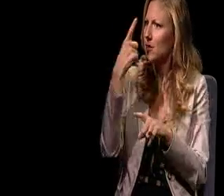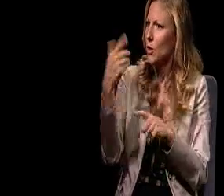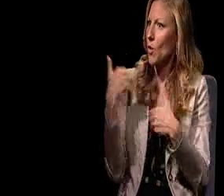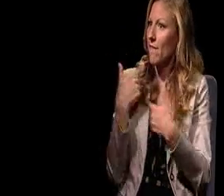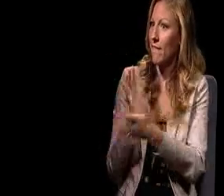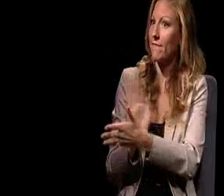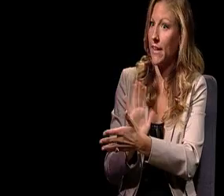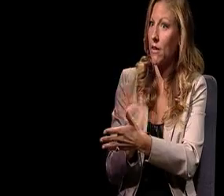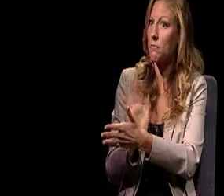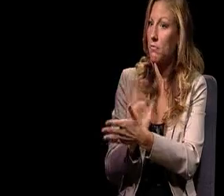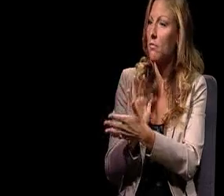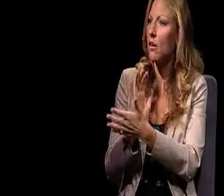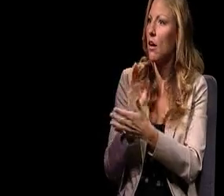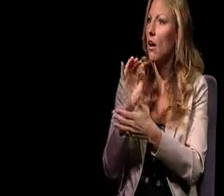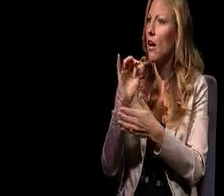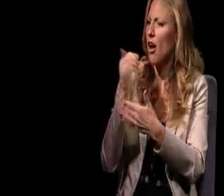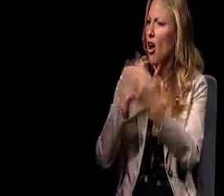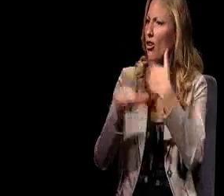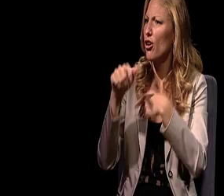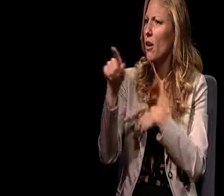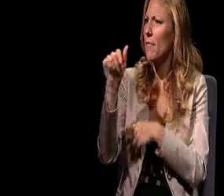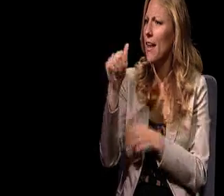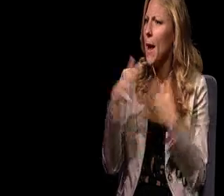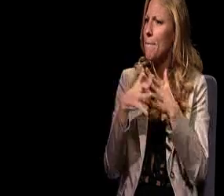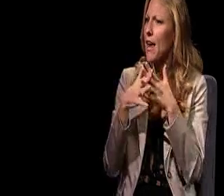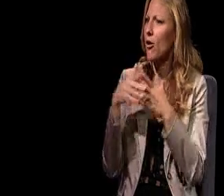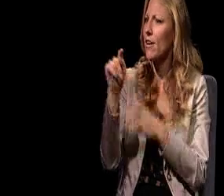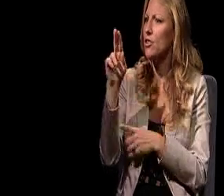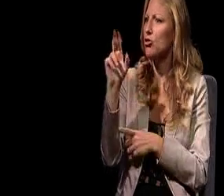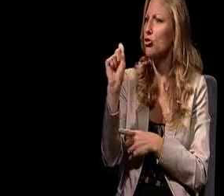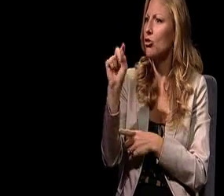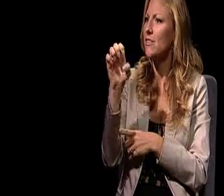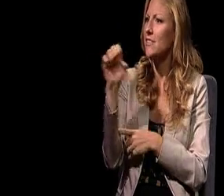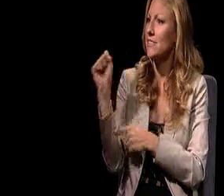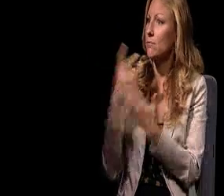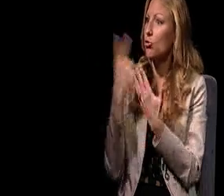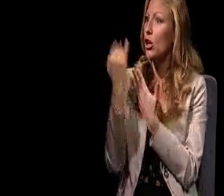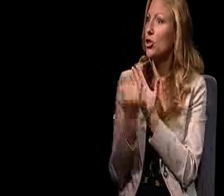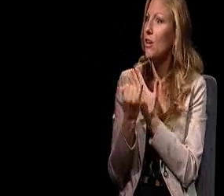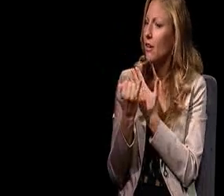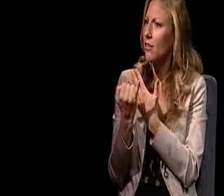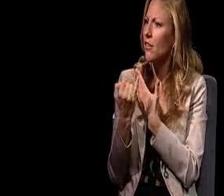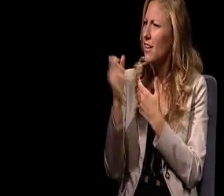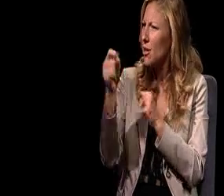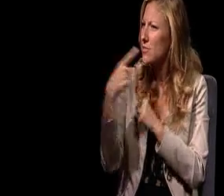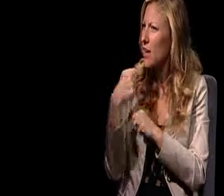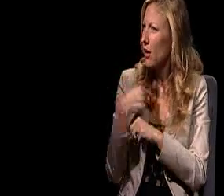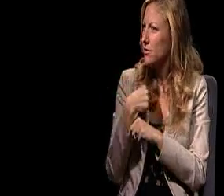Okay. And speaking of working in the community, you have a film under the American Trustees Project.